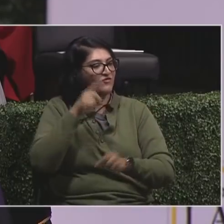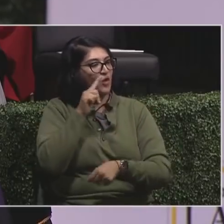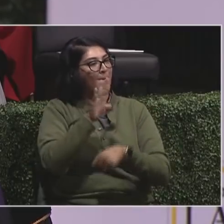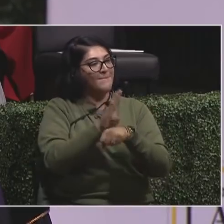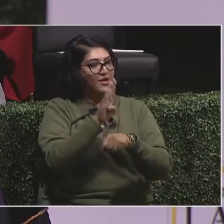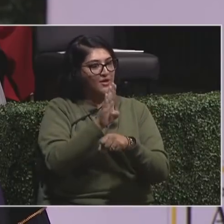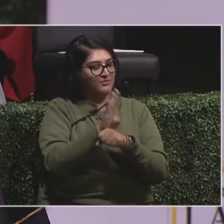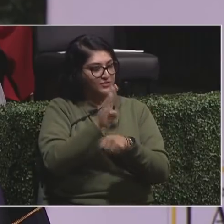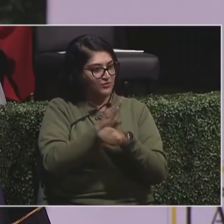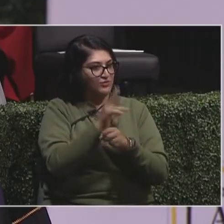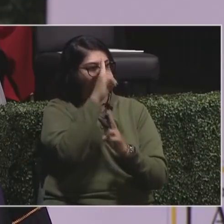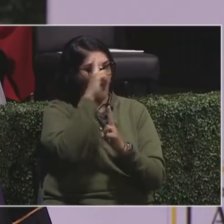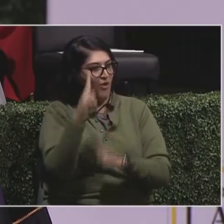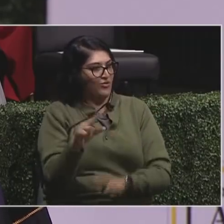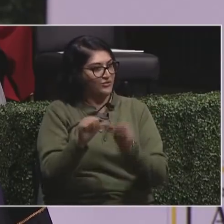CAMPUS CHAPTER OF THE PROFESSIONALS IN